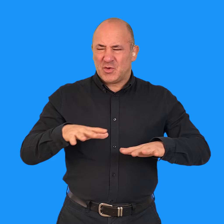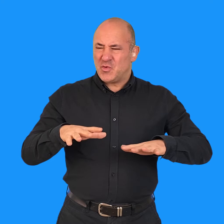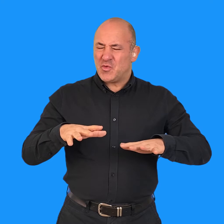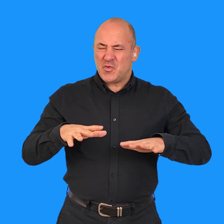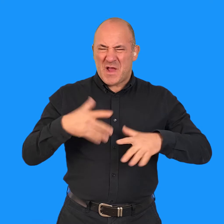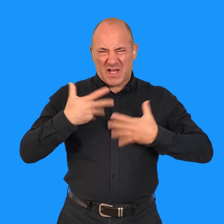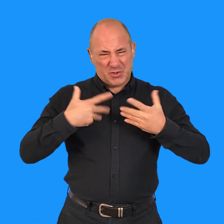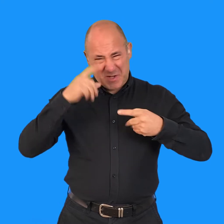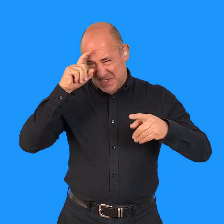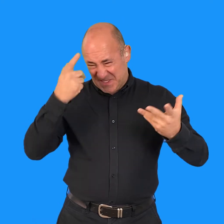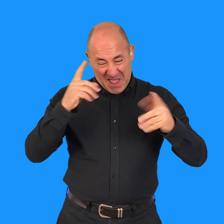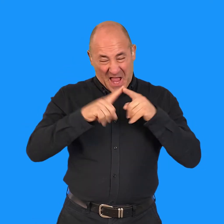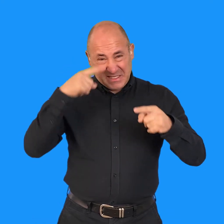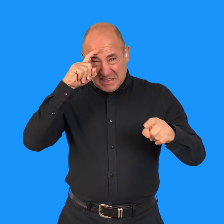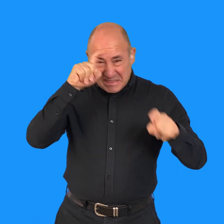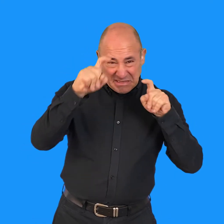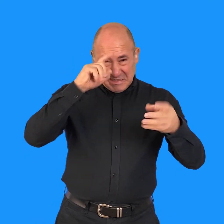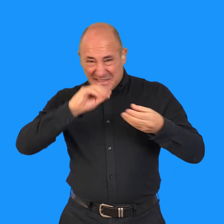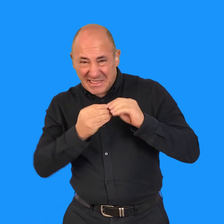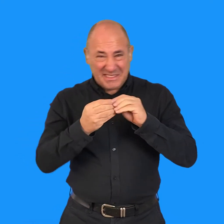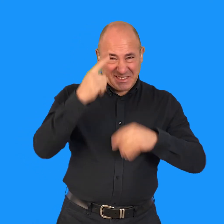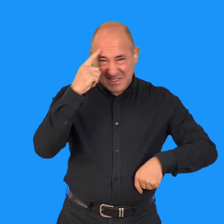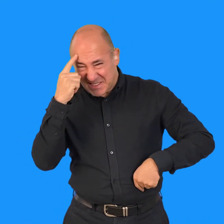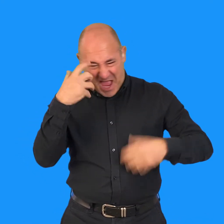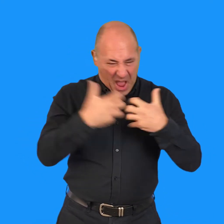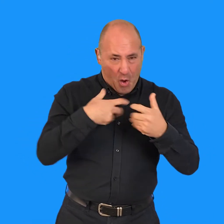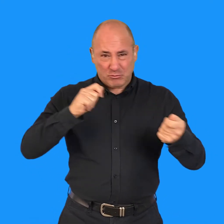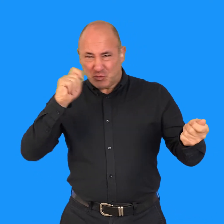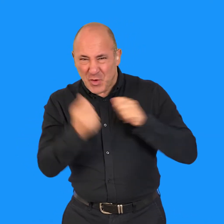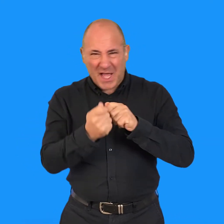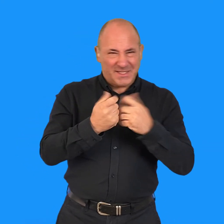to find yourself in because it pushes your creative muscle